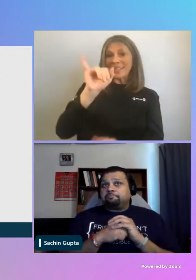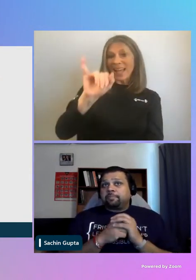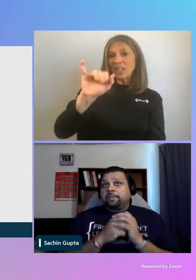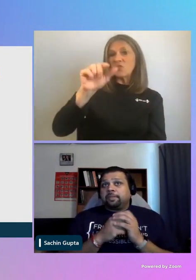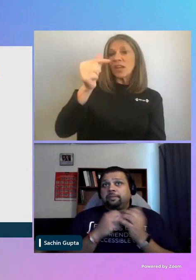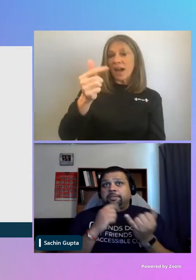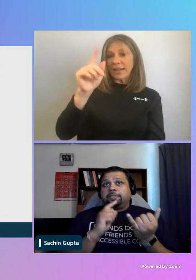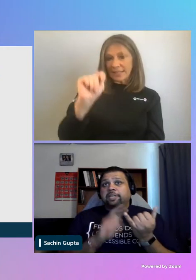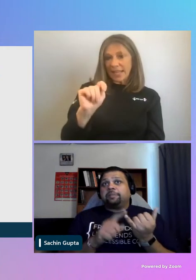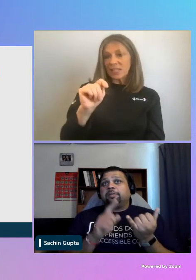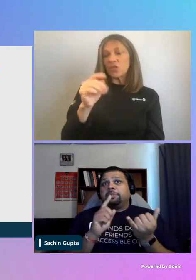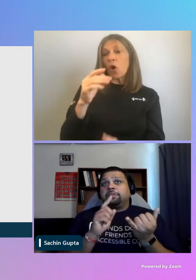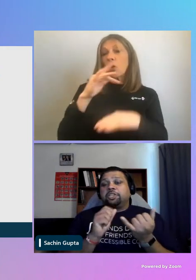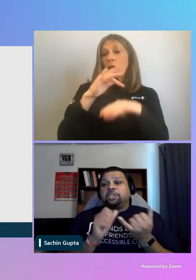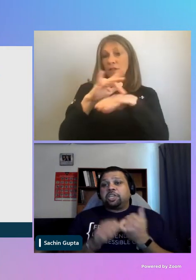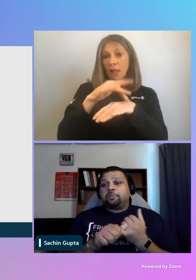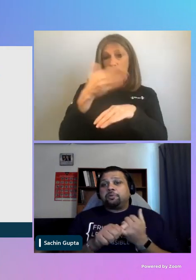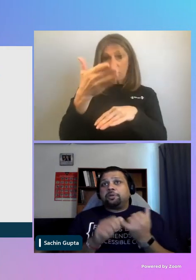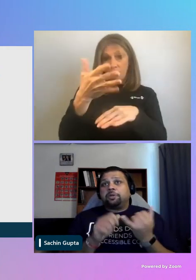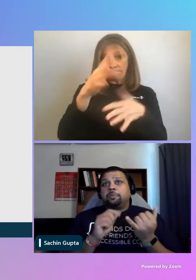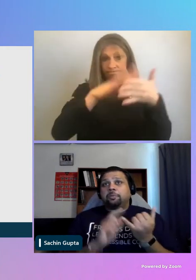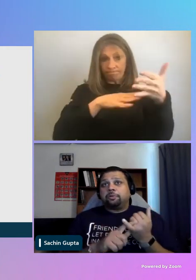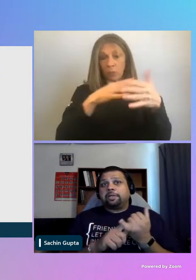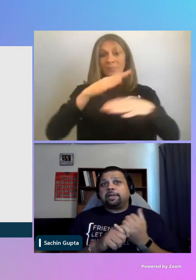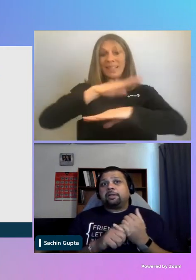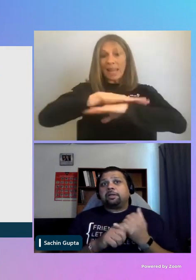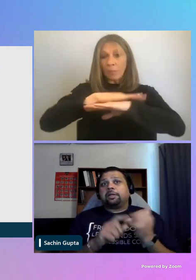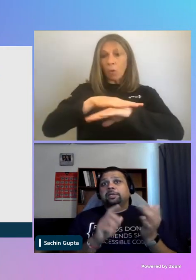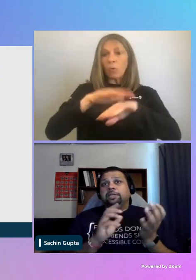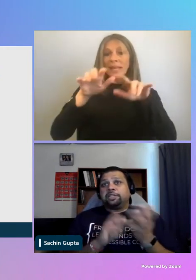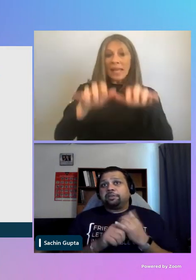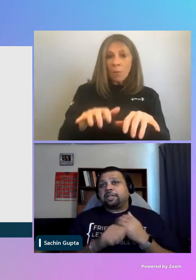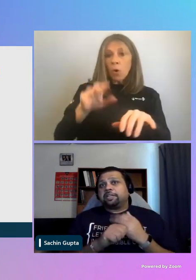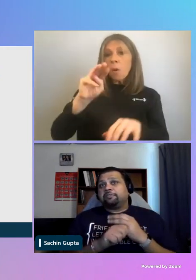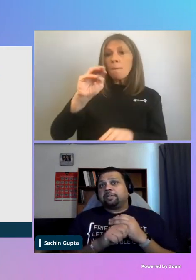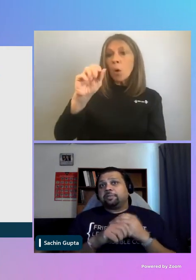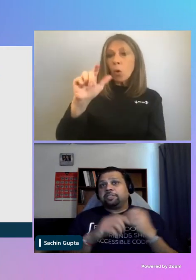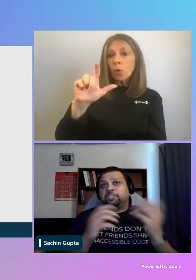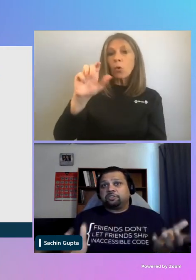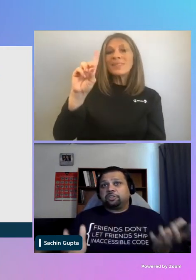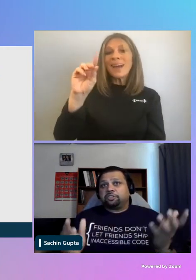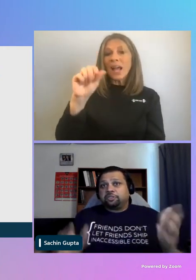There's a table keyboard modal dialog, interactive elements,